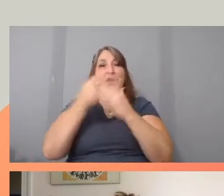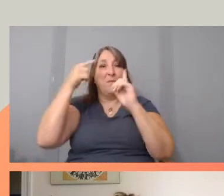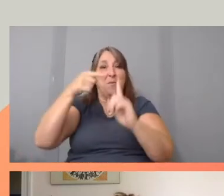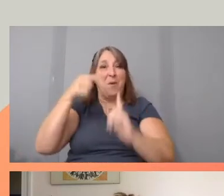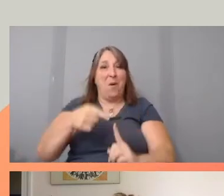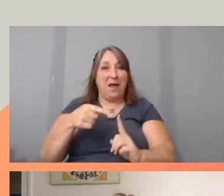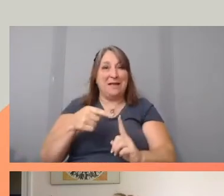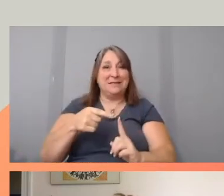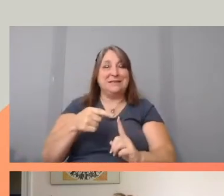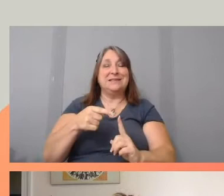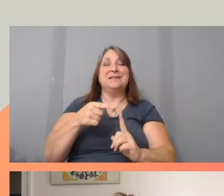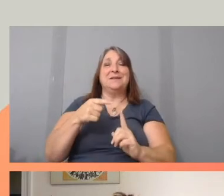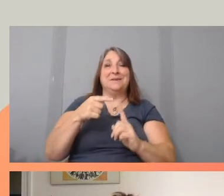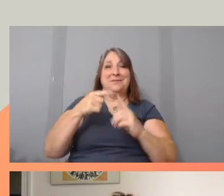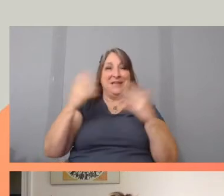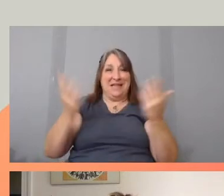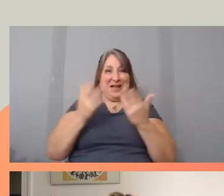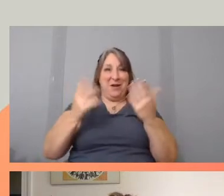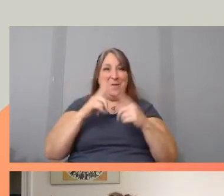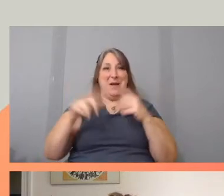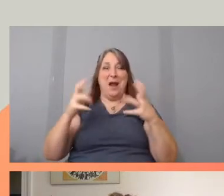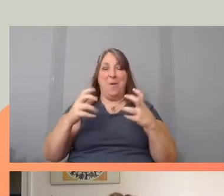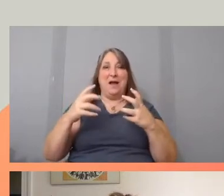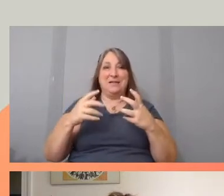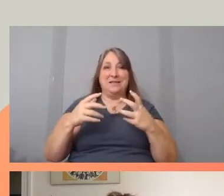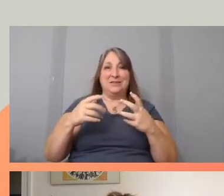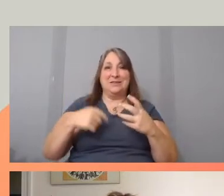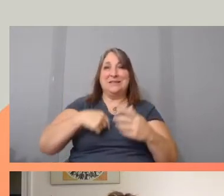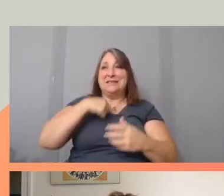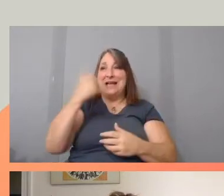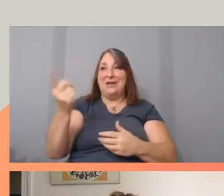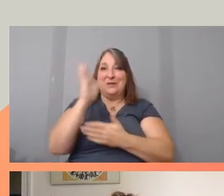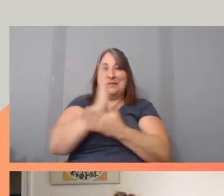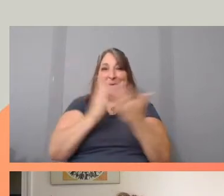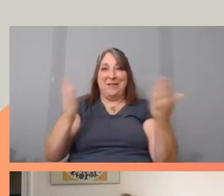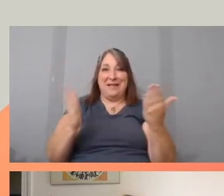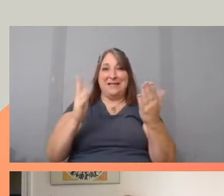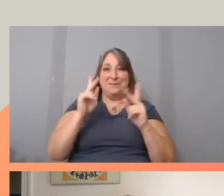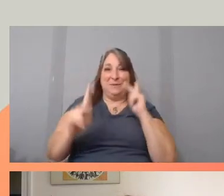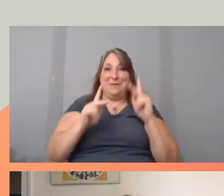I just wanna give you some of the things that people are asking us to address.